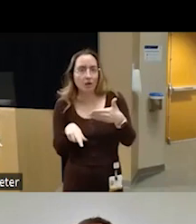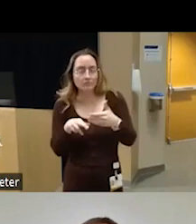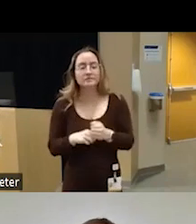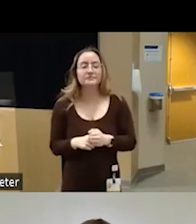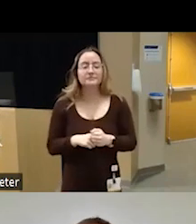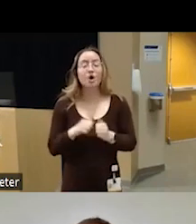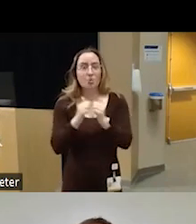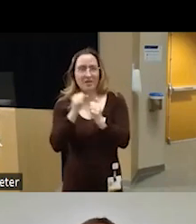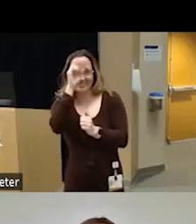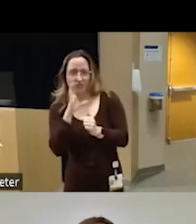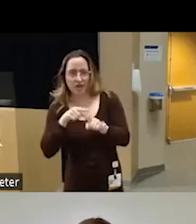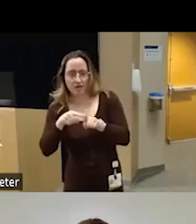And what should we do about it?